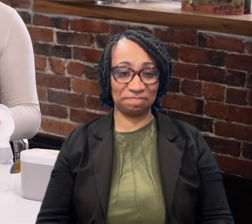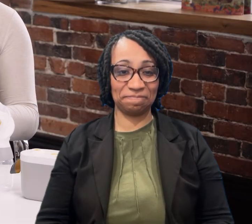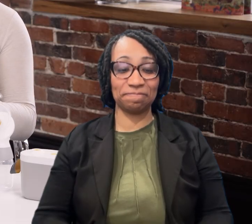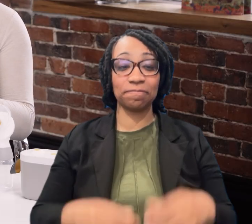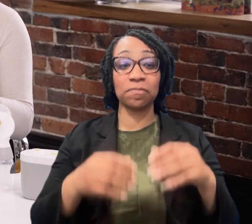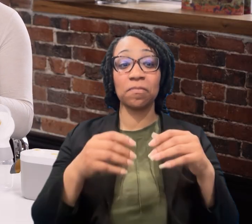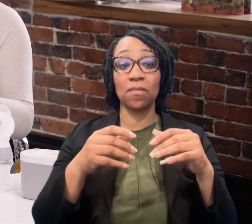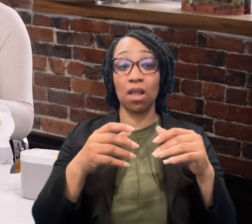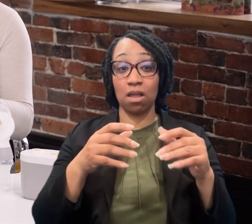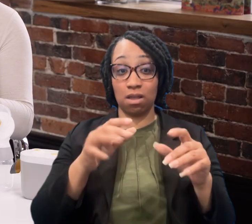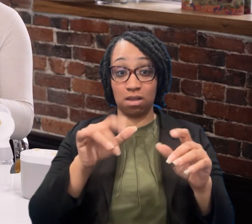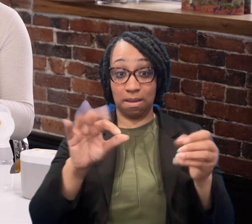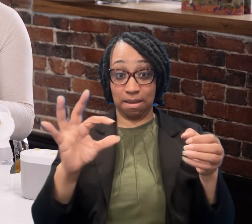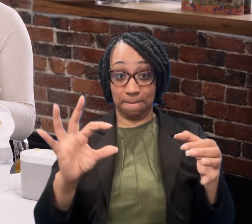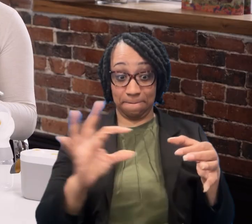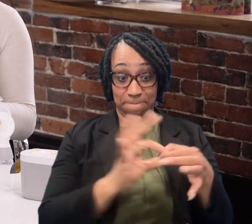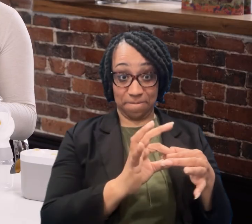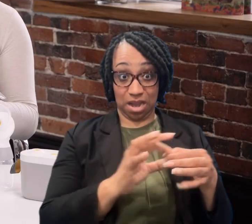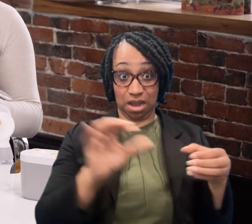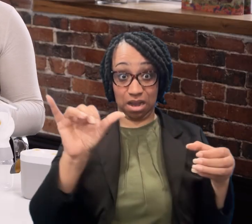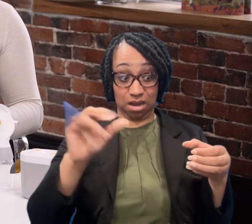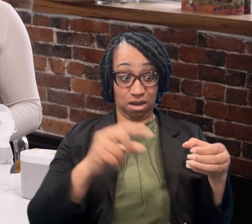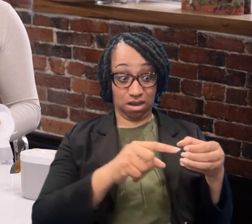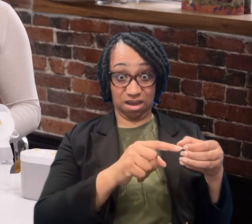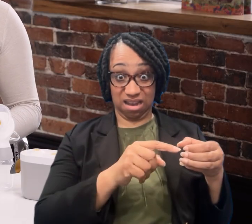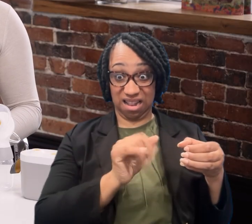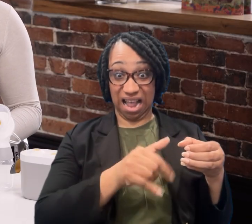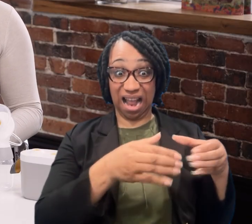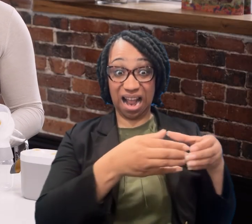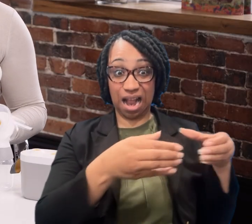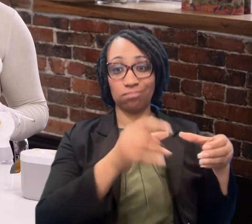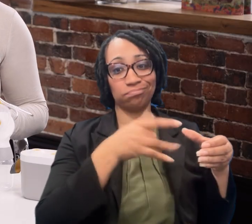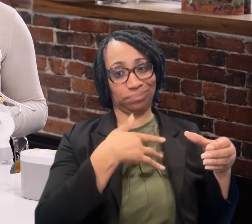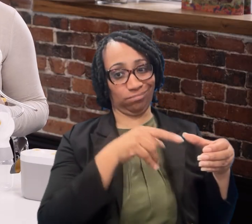a little opening with that yellow around the edging. That's where you're going to plug in your